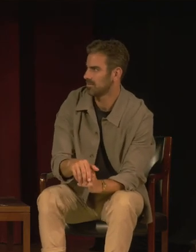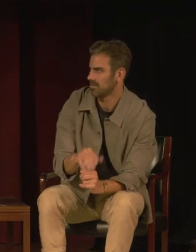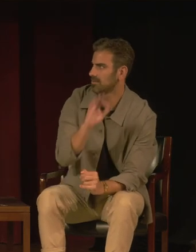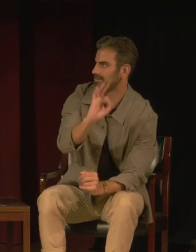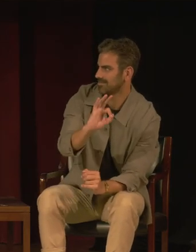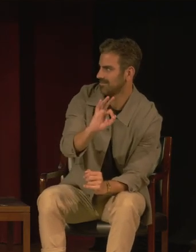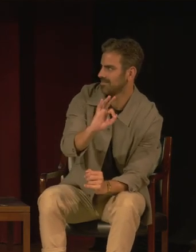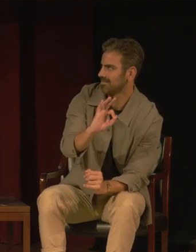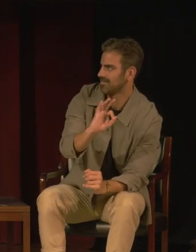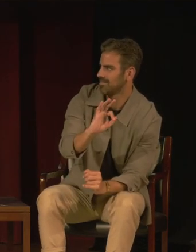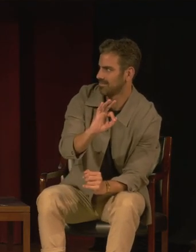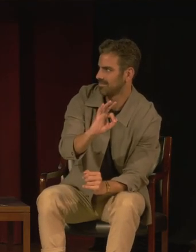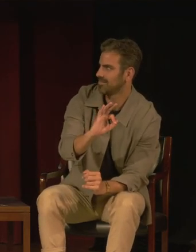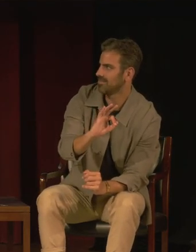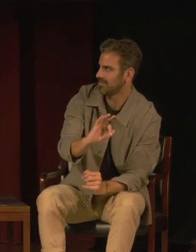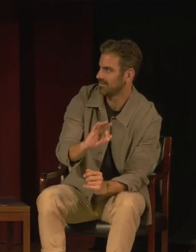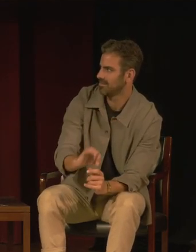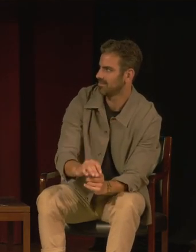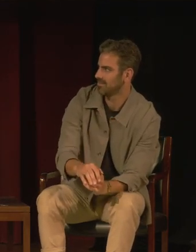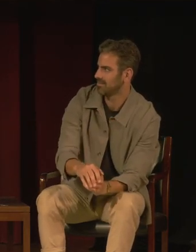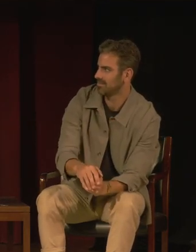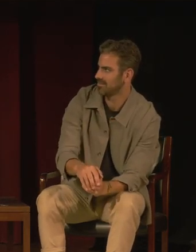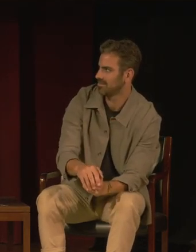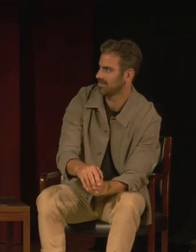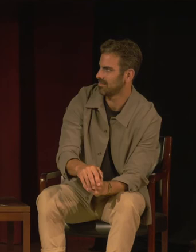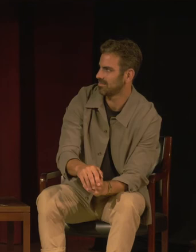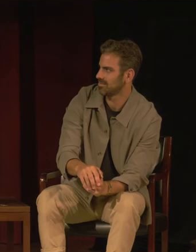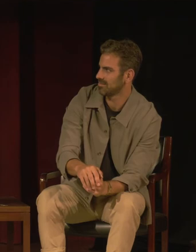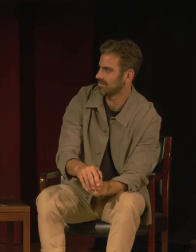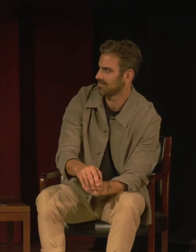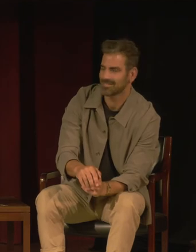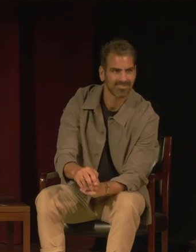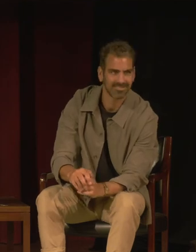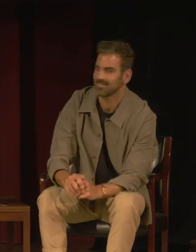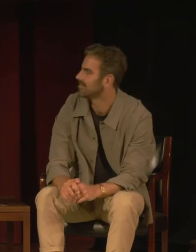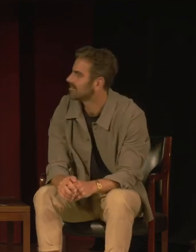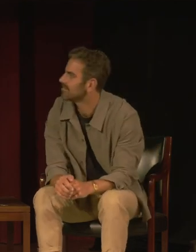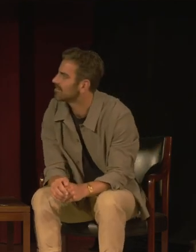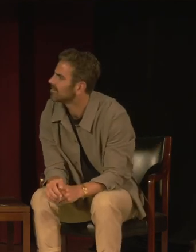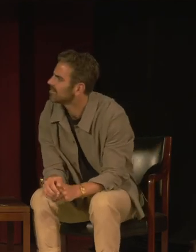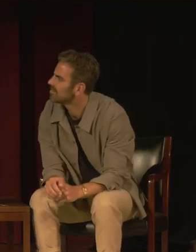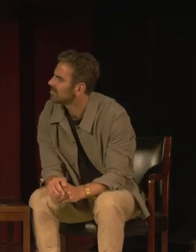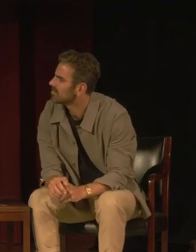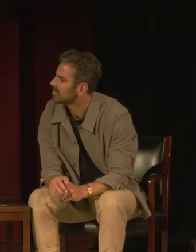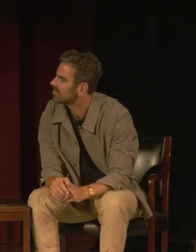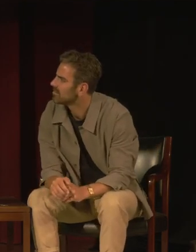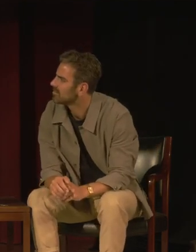I finally made it. I am studying normal art at the School of the Art Institute at Chicago.